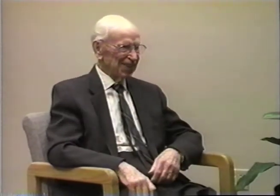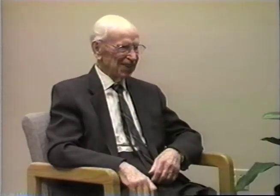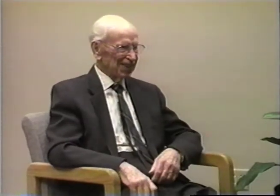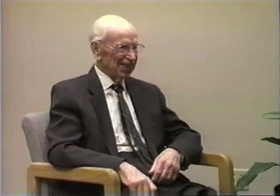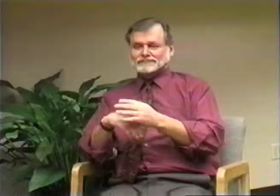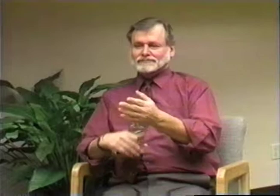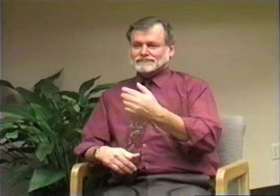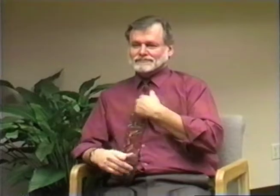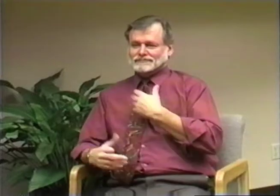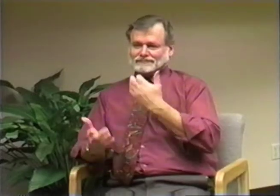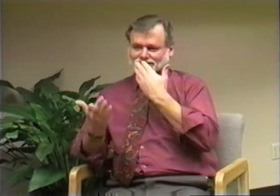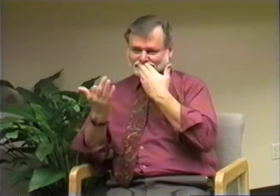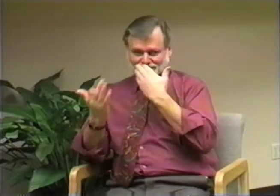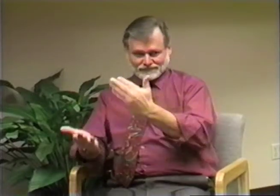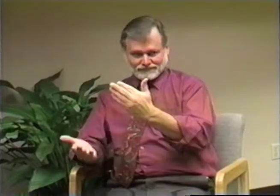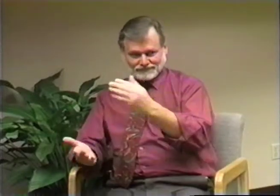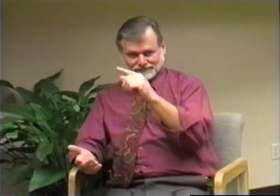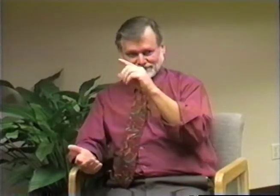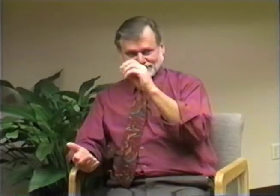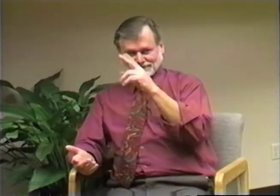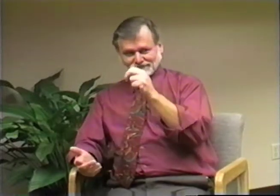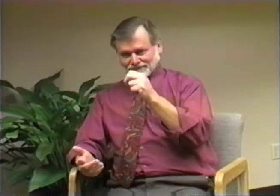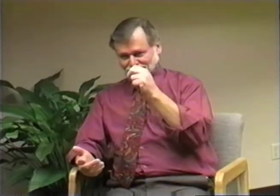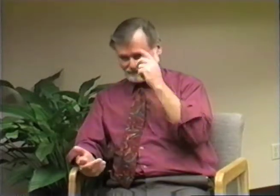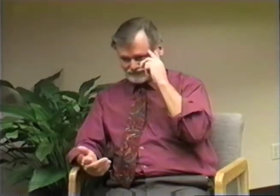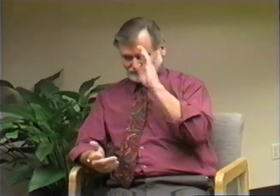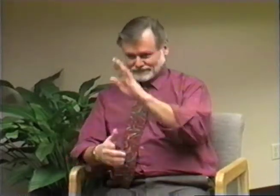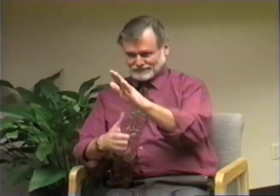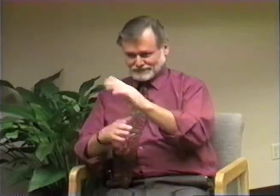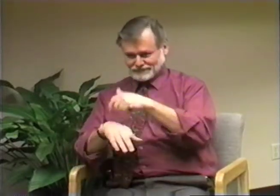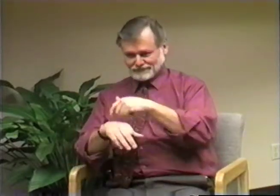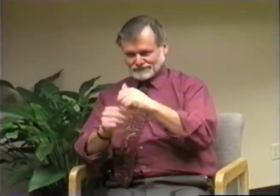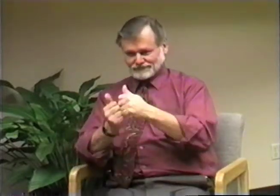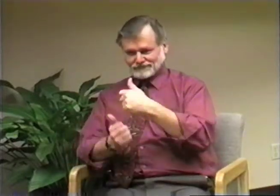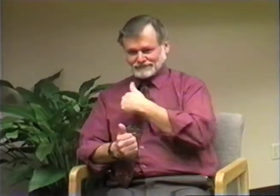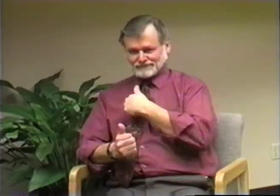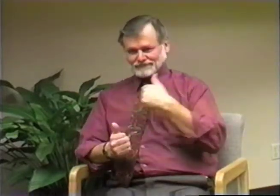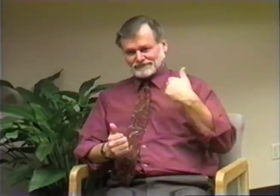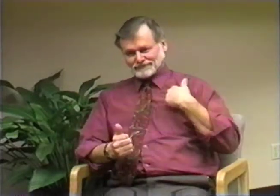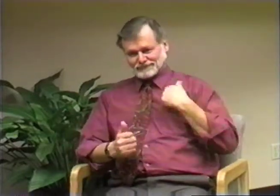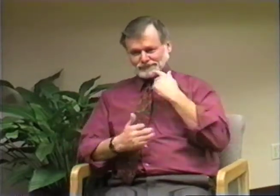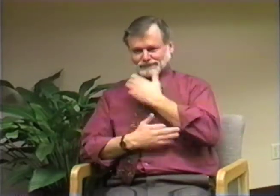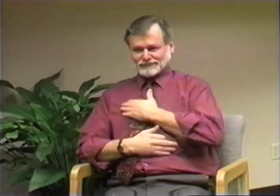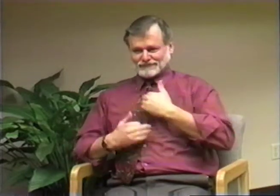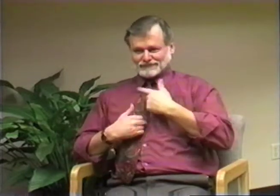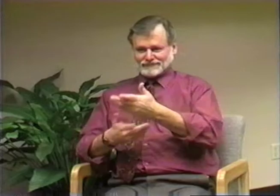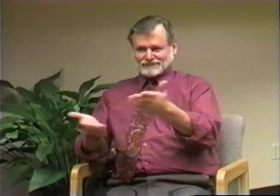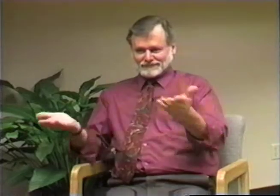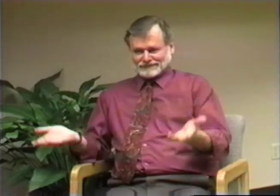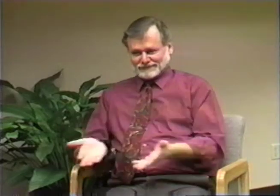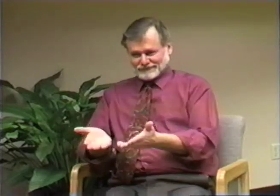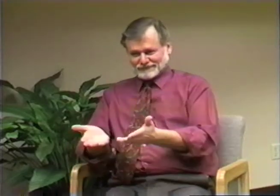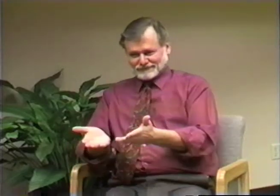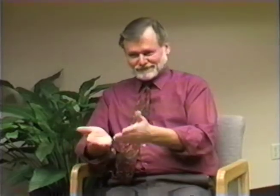I really want to thank you, Gordon, for taking your time coming and sharing with us.